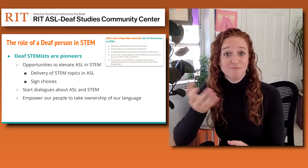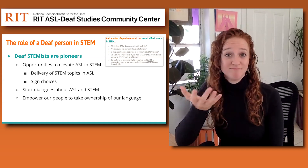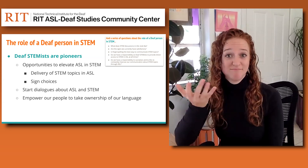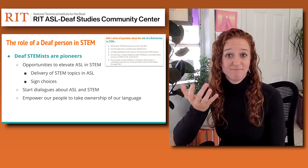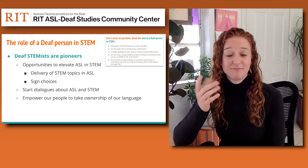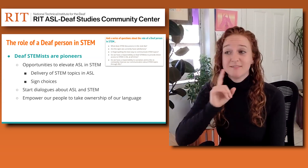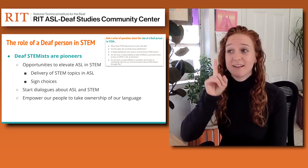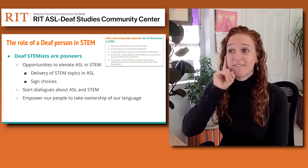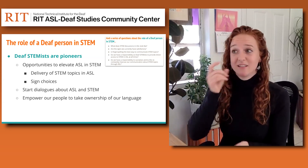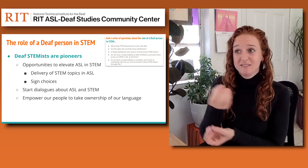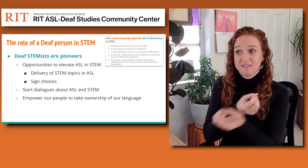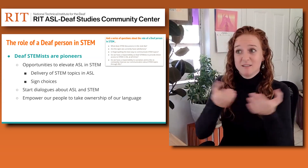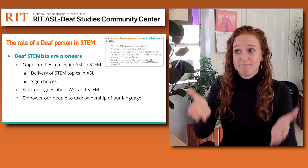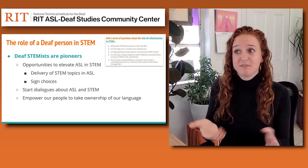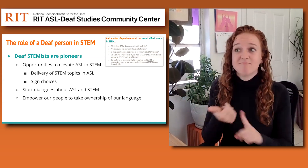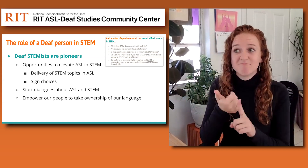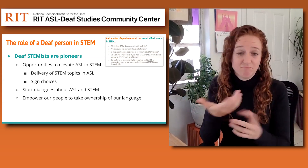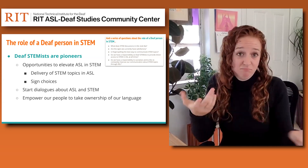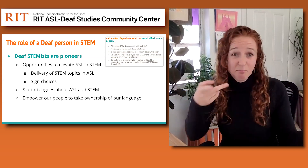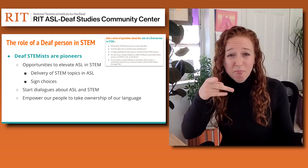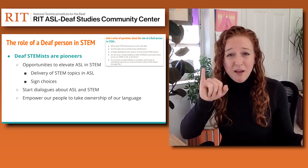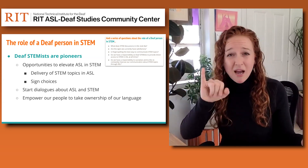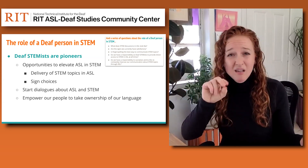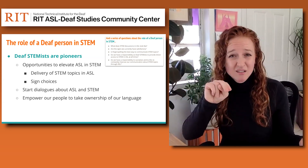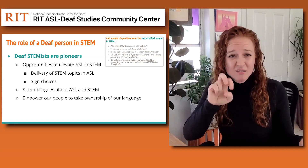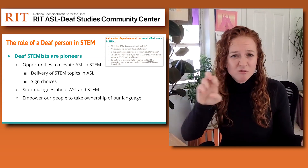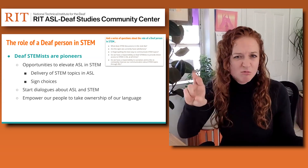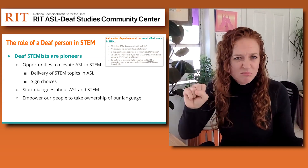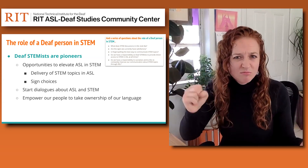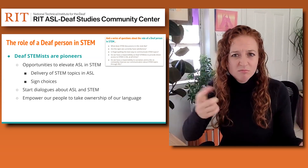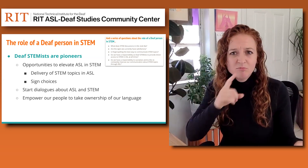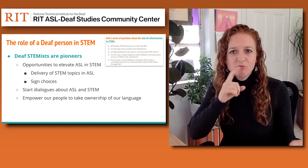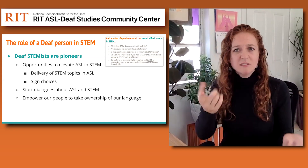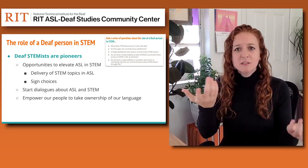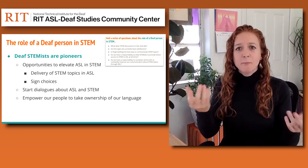My answer... A deaf STEMist,